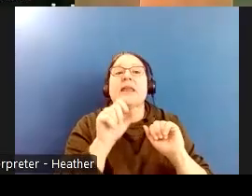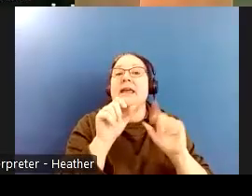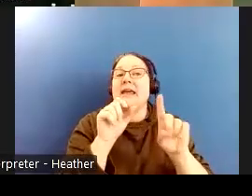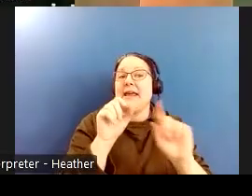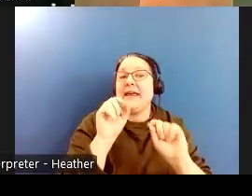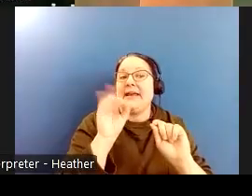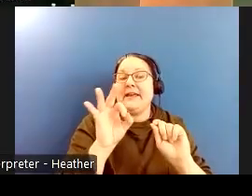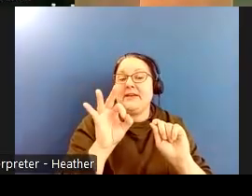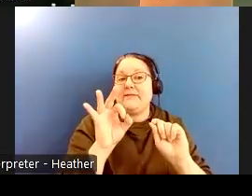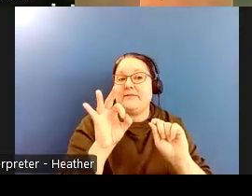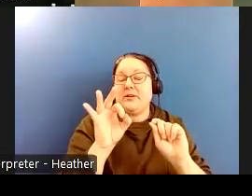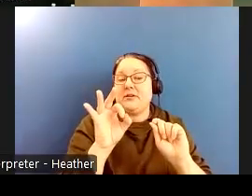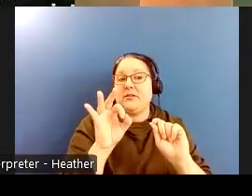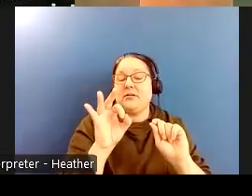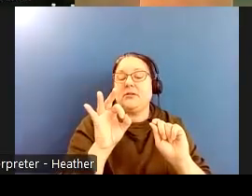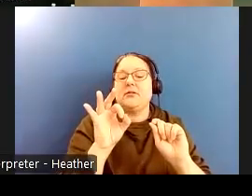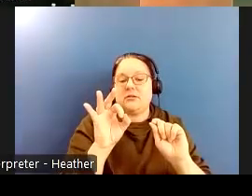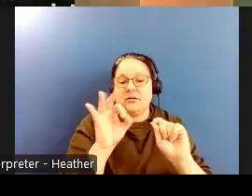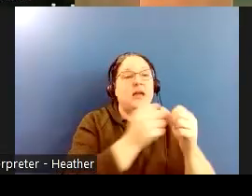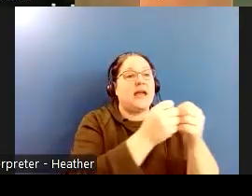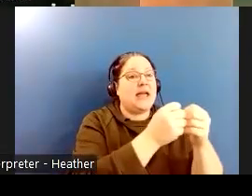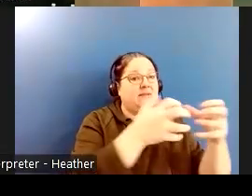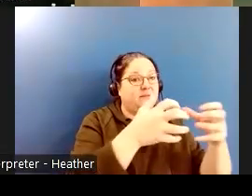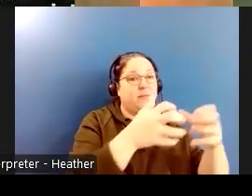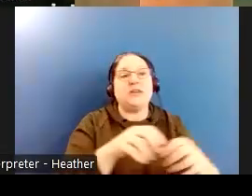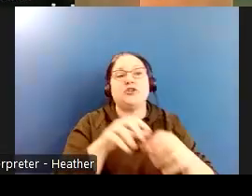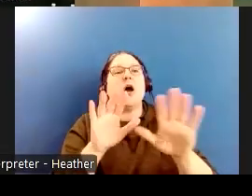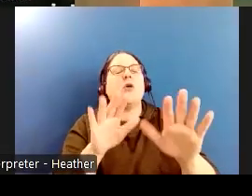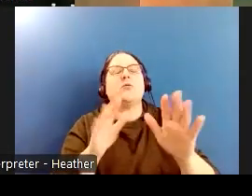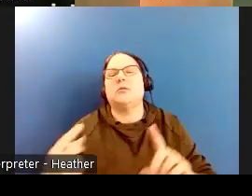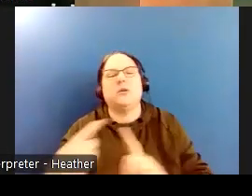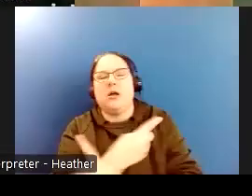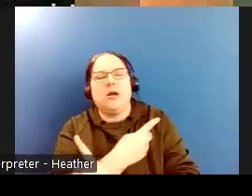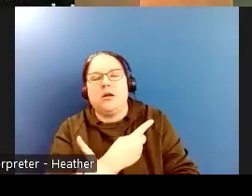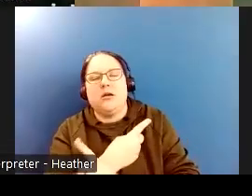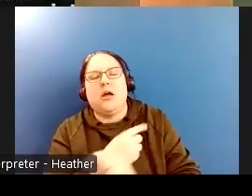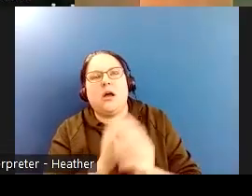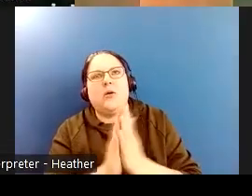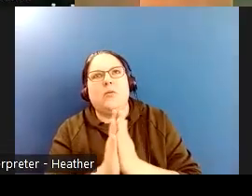that association between inflammation and survival by the way I mean this is well known that you know